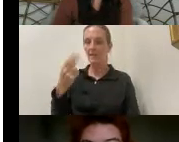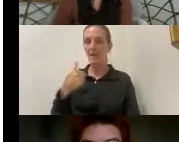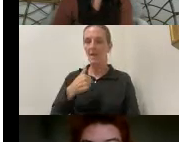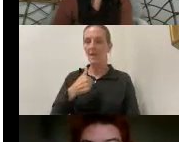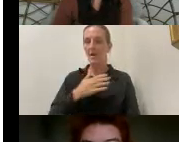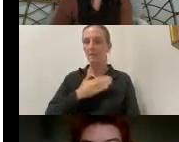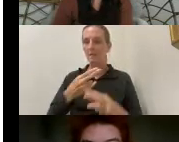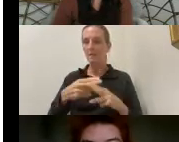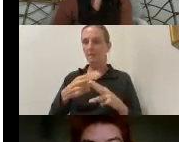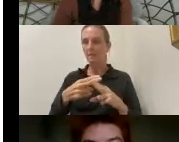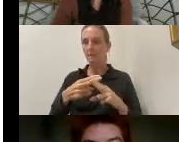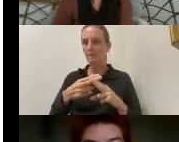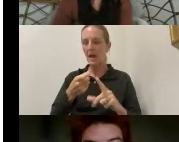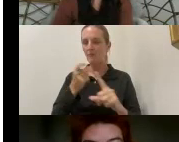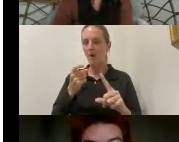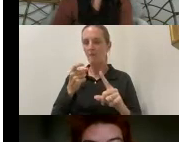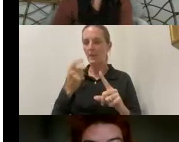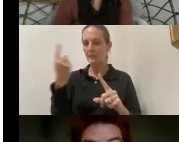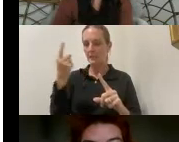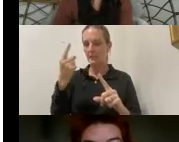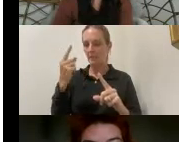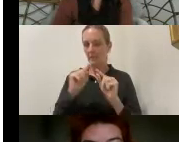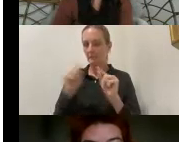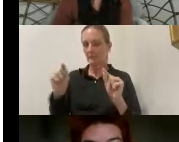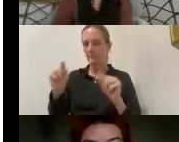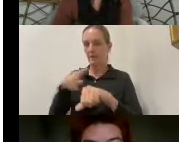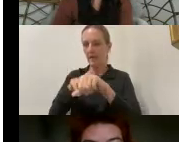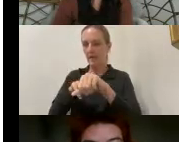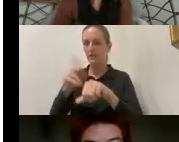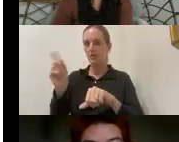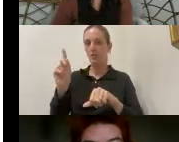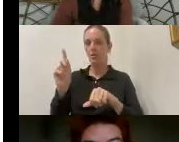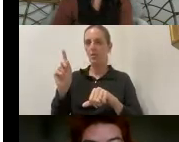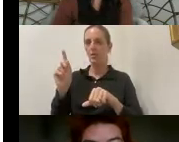the Lil’wat Nation. We are the open people [sound cuts out] within territory.